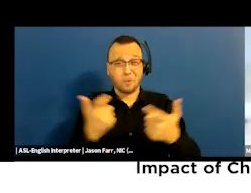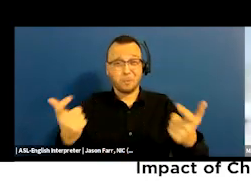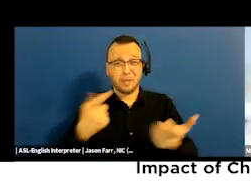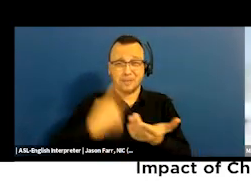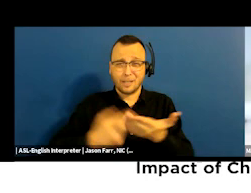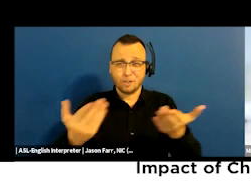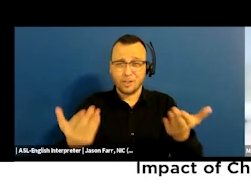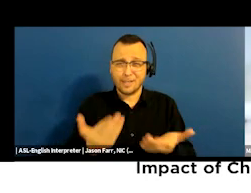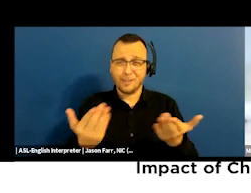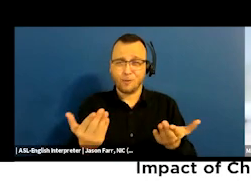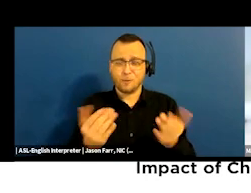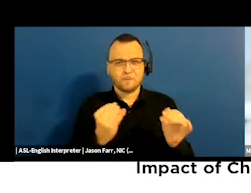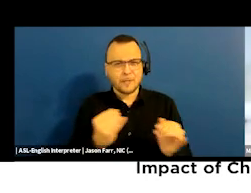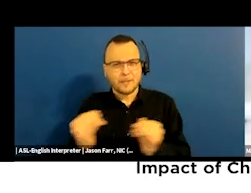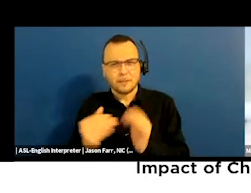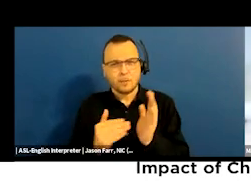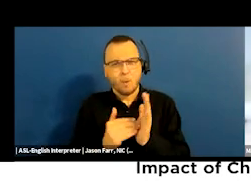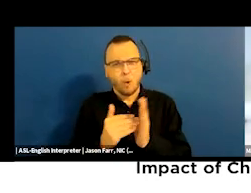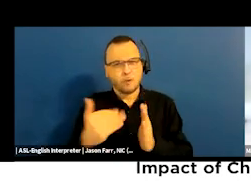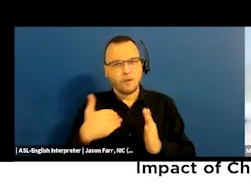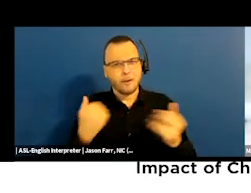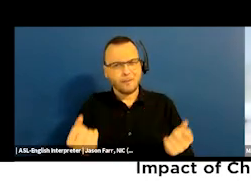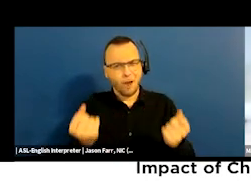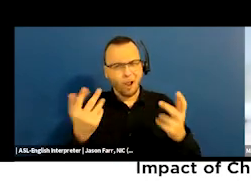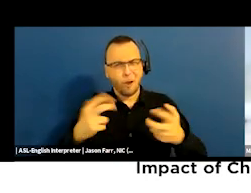So that leads to eating disorders, immune system issues,